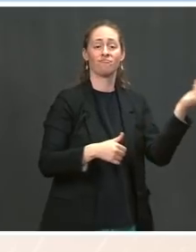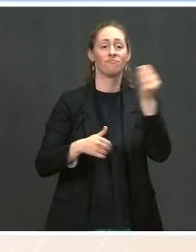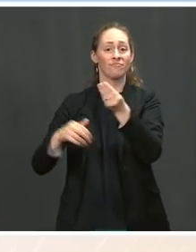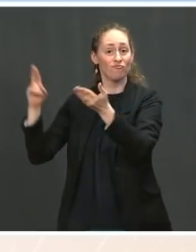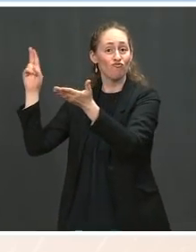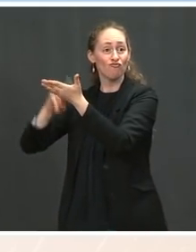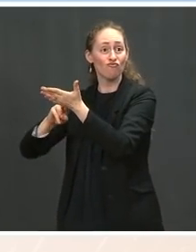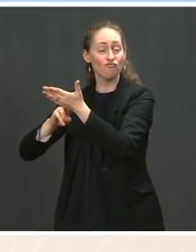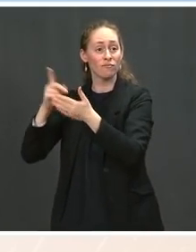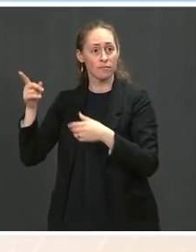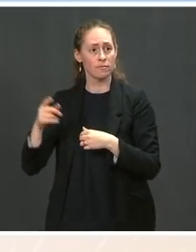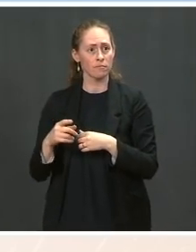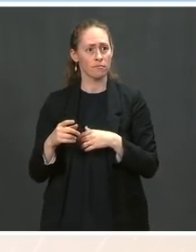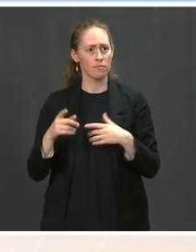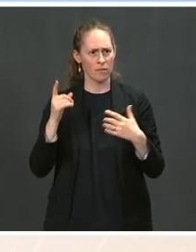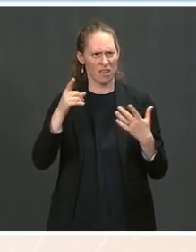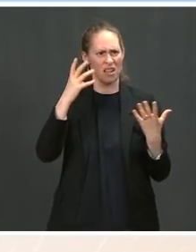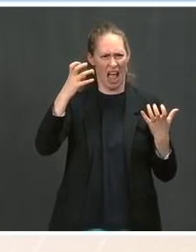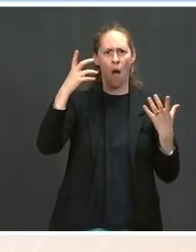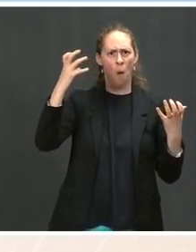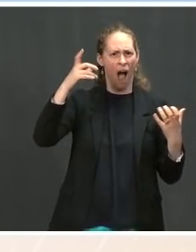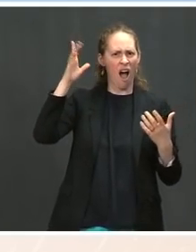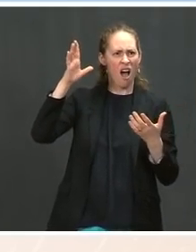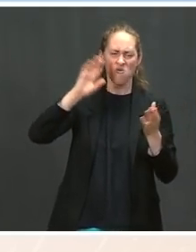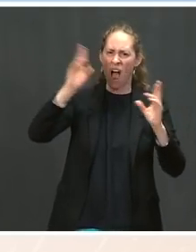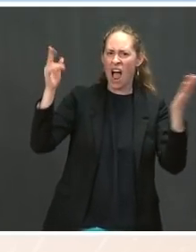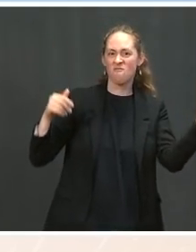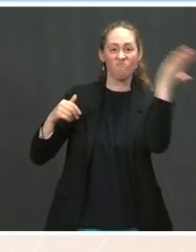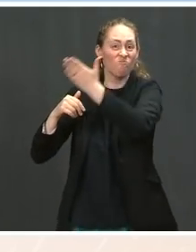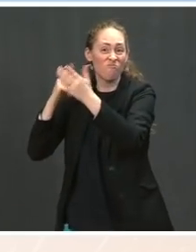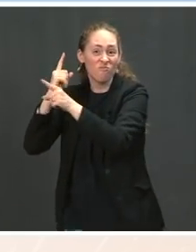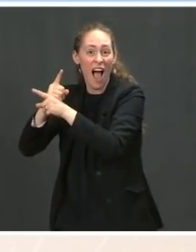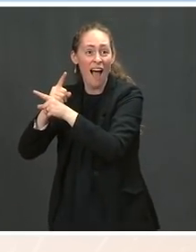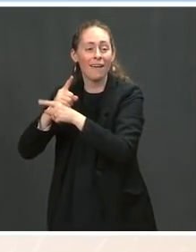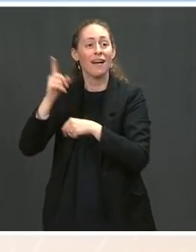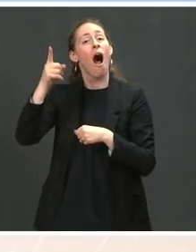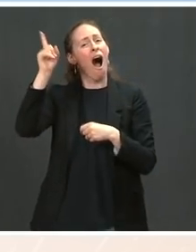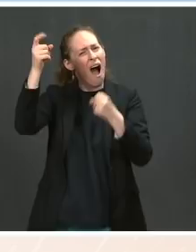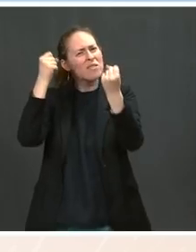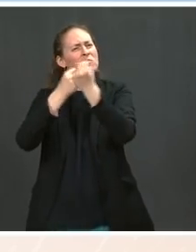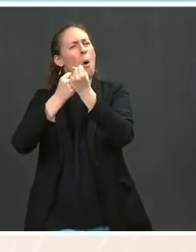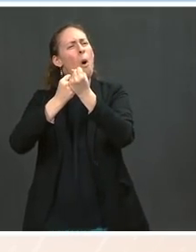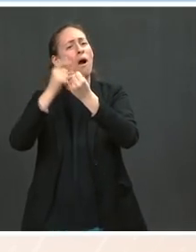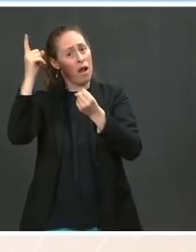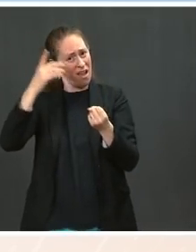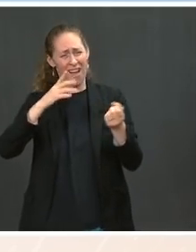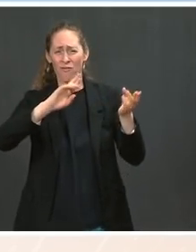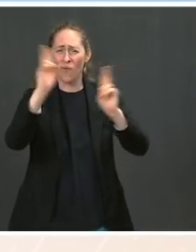"I want this bill on my desk"? Ms. Psaki: I would say he supports it, so he'd be happy to sign it. But in terms of the rank priorities,